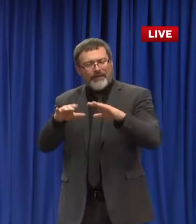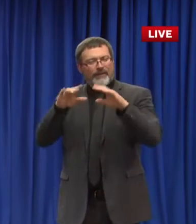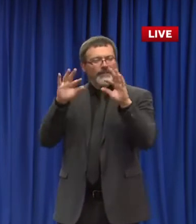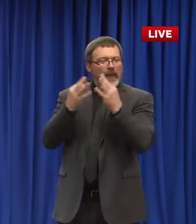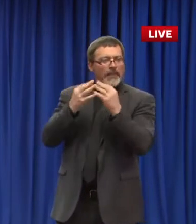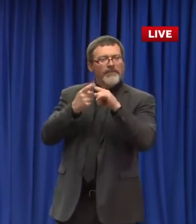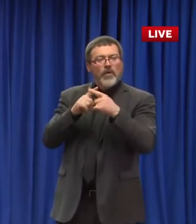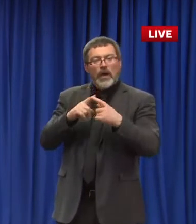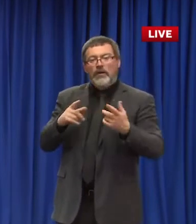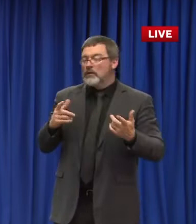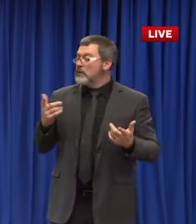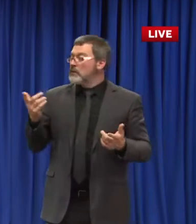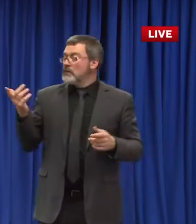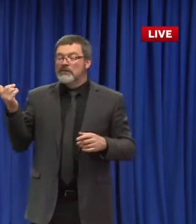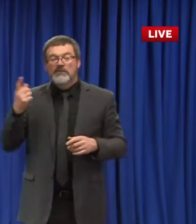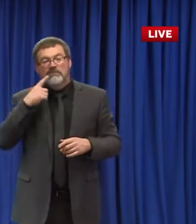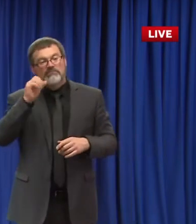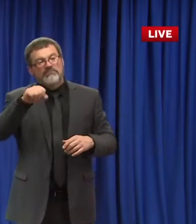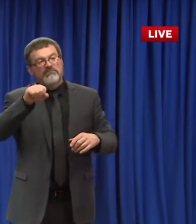I MEAN, YOU KNOW, THE STATE HOMEOWNER IS IN PLACE.